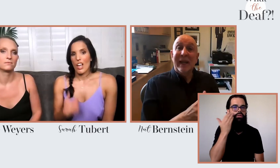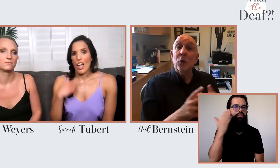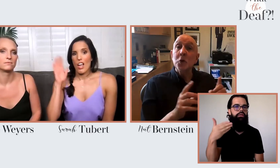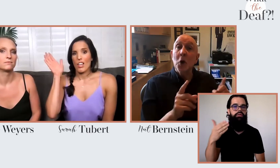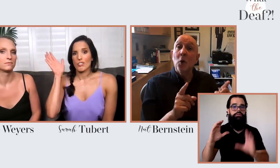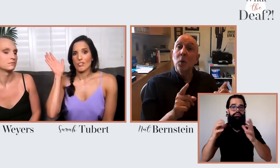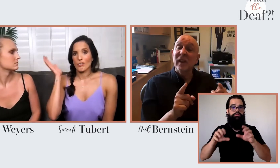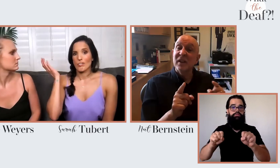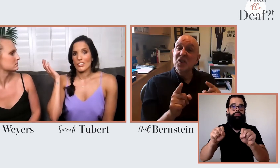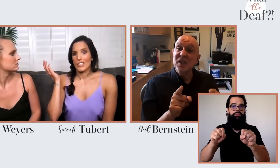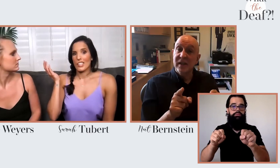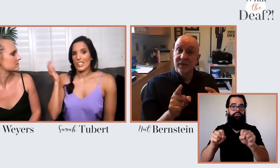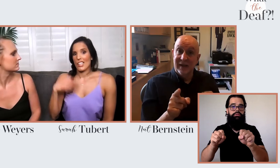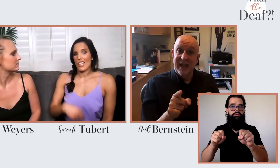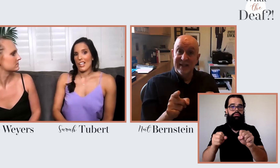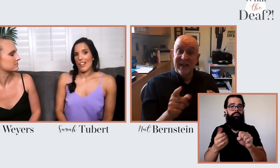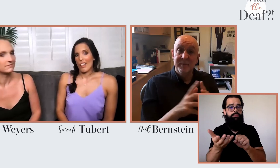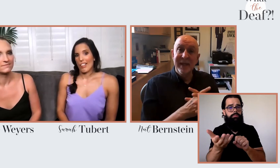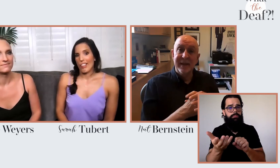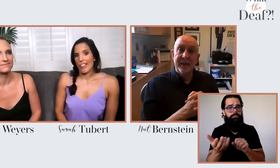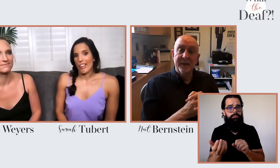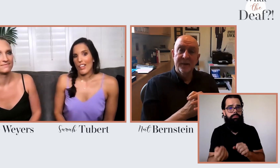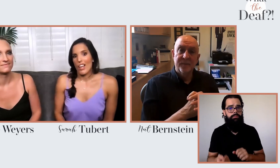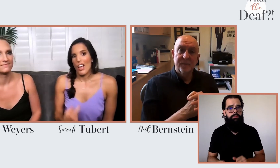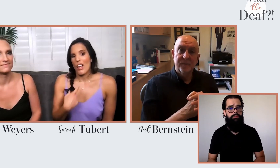but I don't know what the logistics of the classes have been.